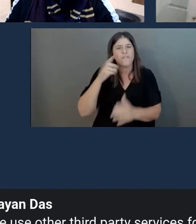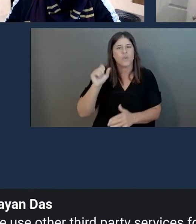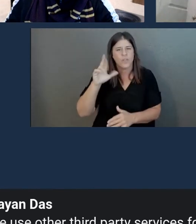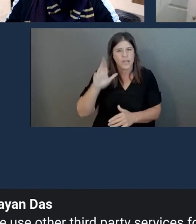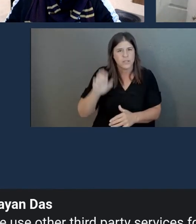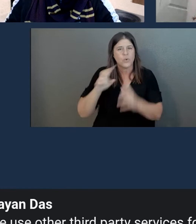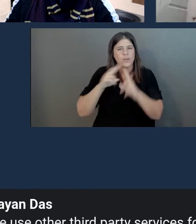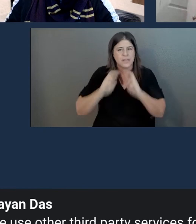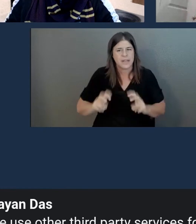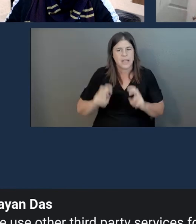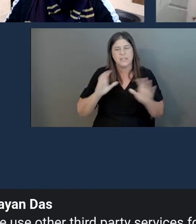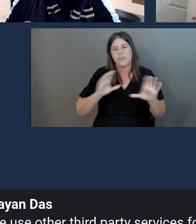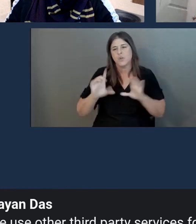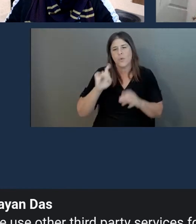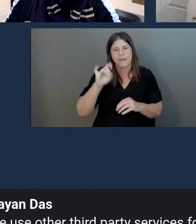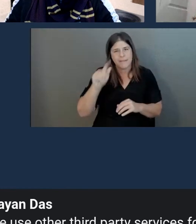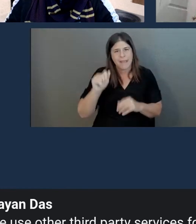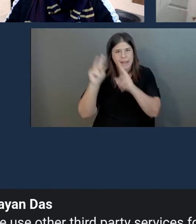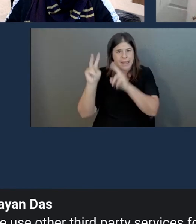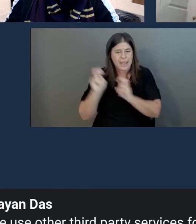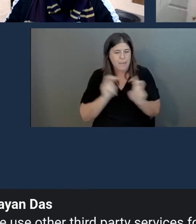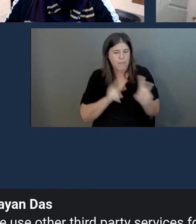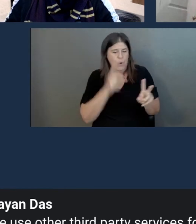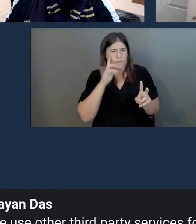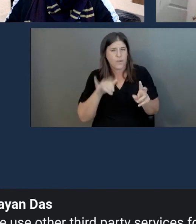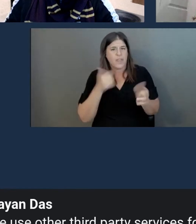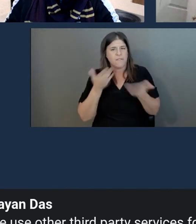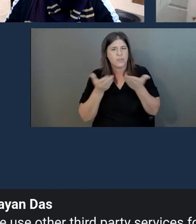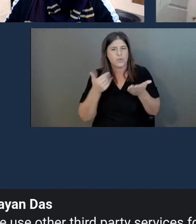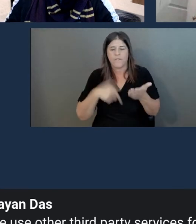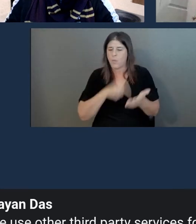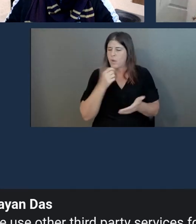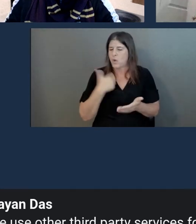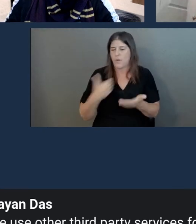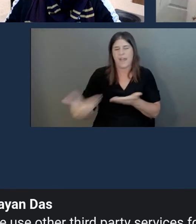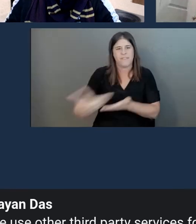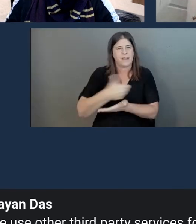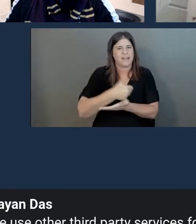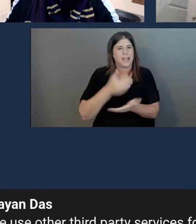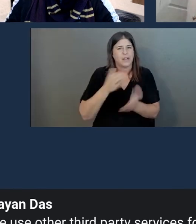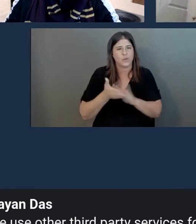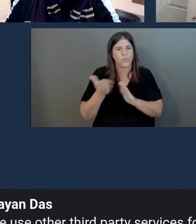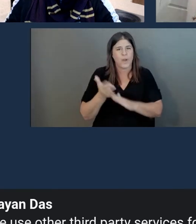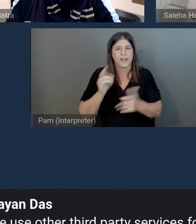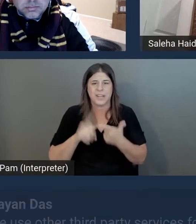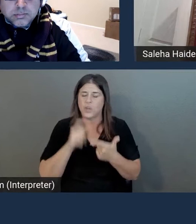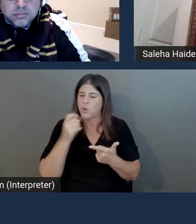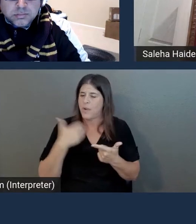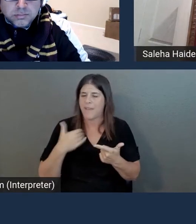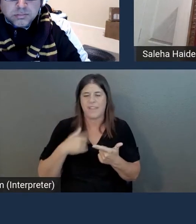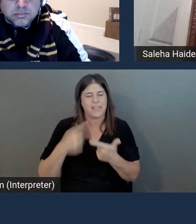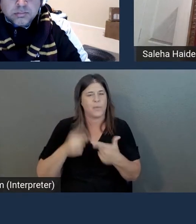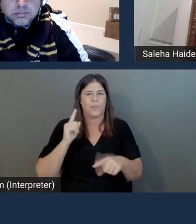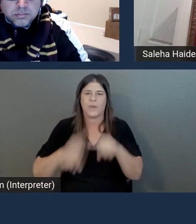via JSON into the service, we don't have the Collector running and if you don't have the templated, then you won't be able to go to source code analysis.